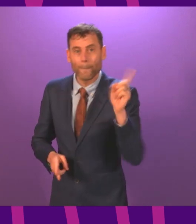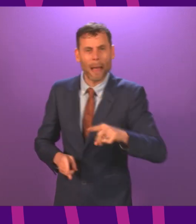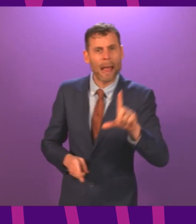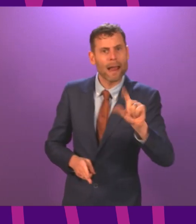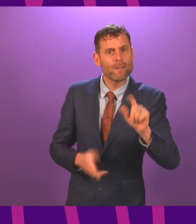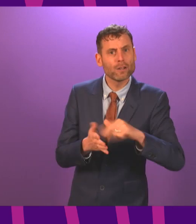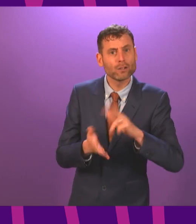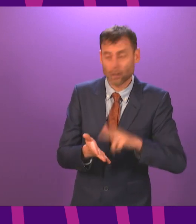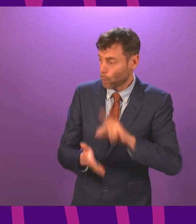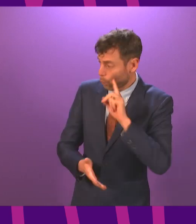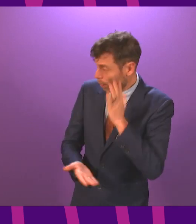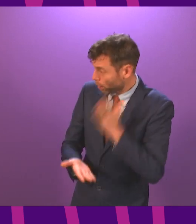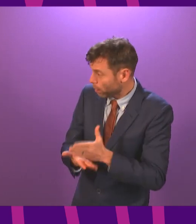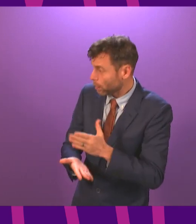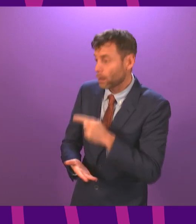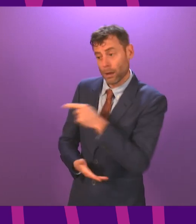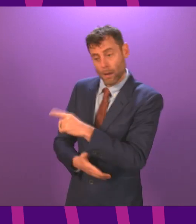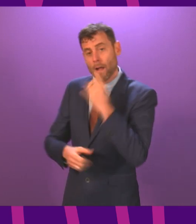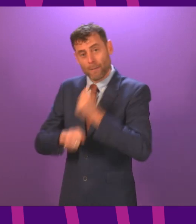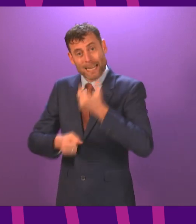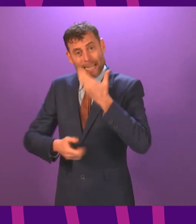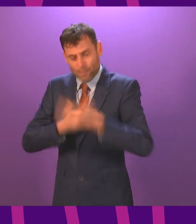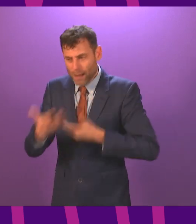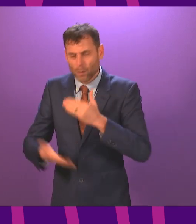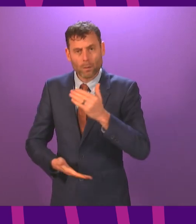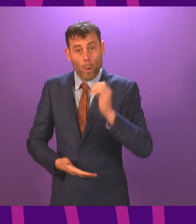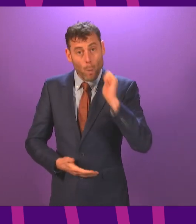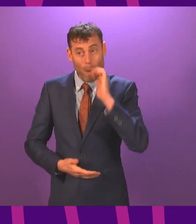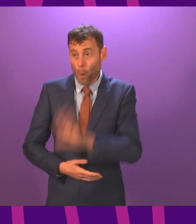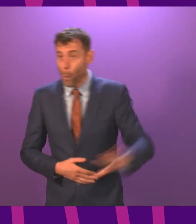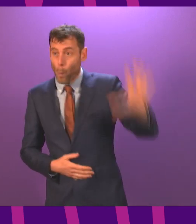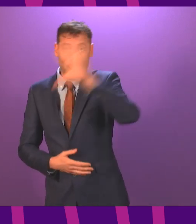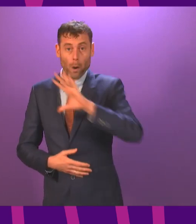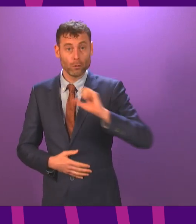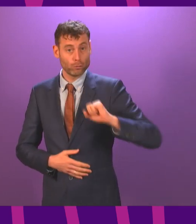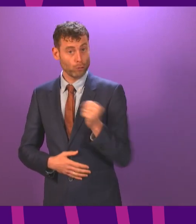will be a standardised nationwide school holiday this Christmas, when her Government will make